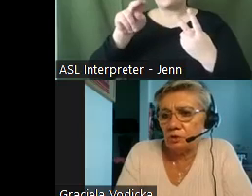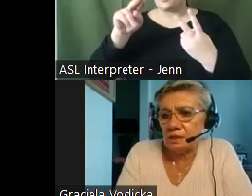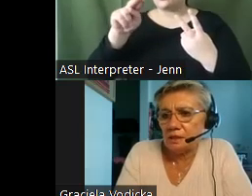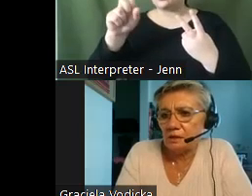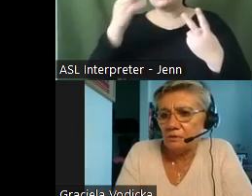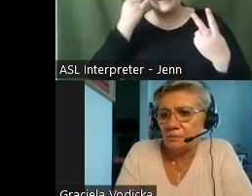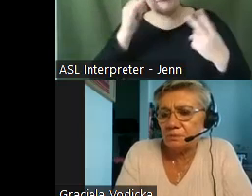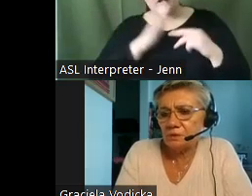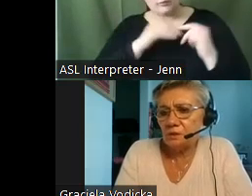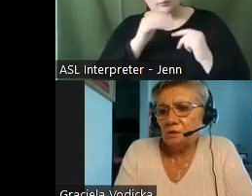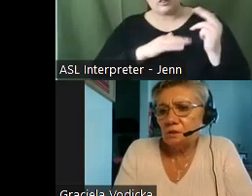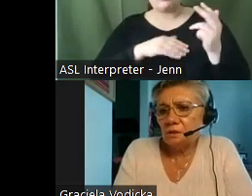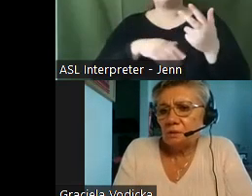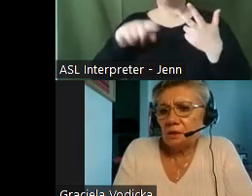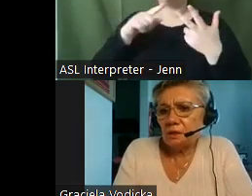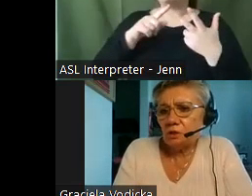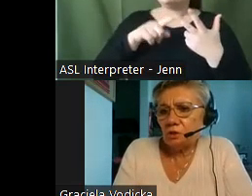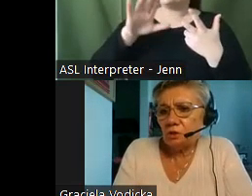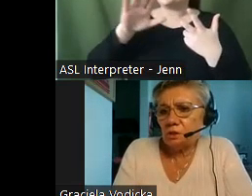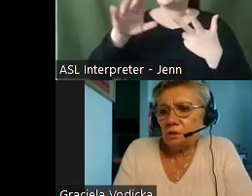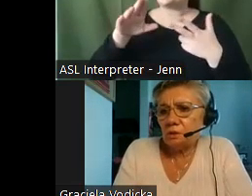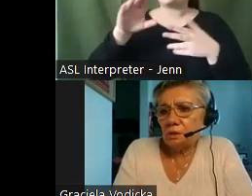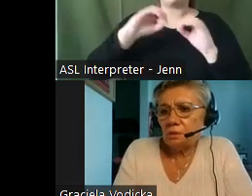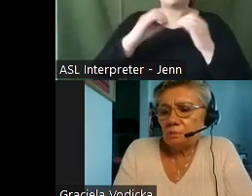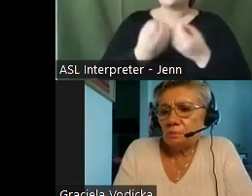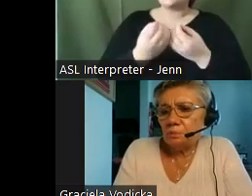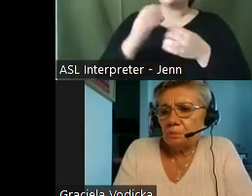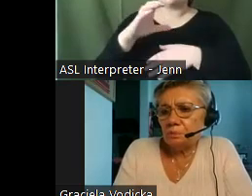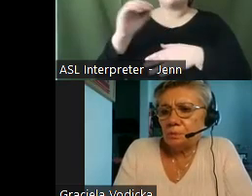to share that with everyone please go ahead and select 'everyone' from the drop down menu.